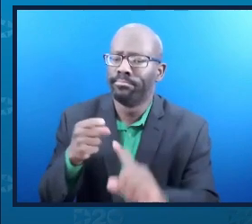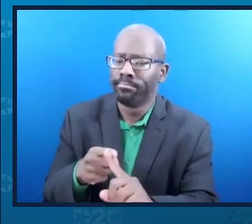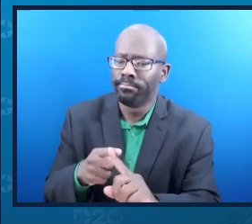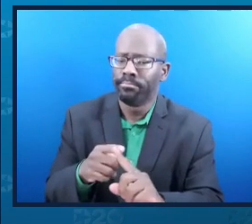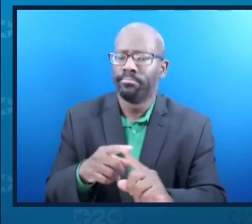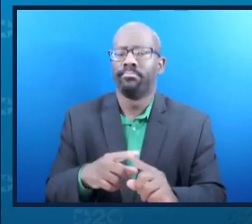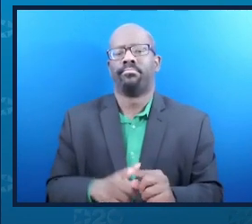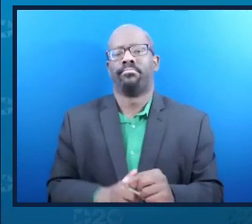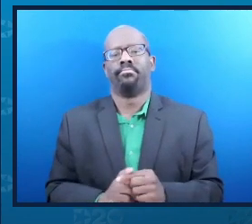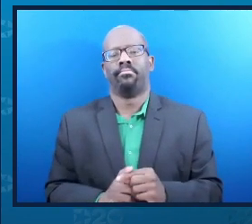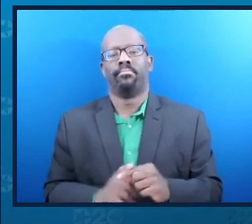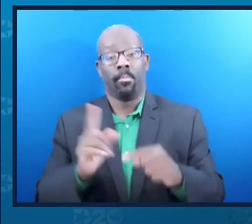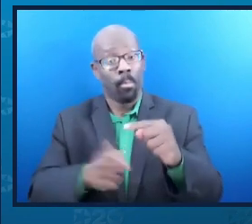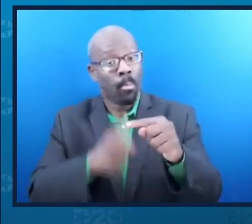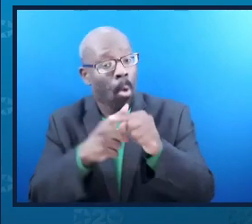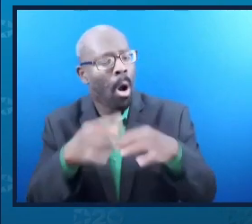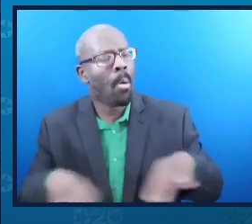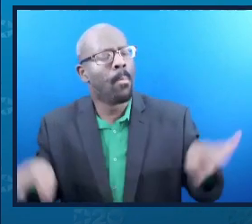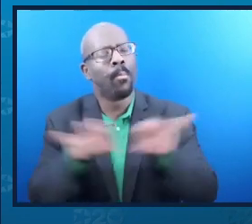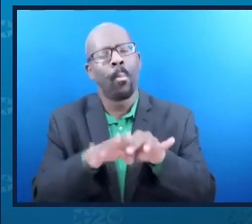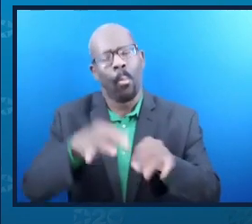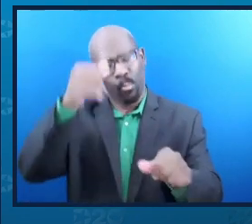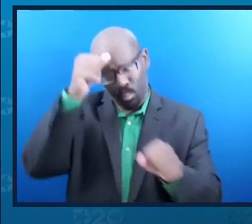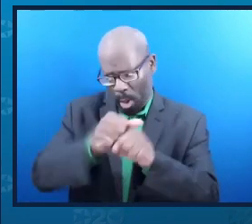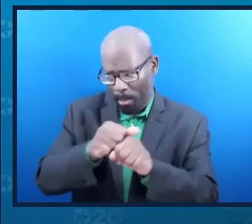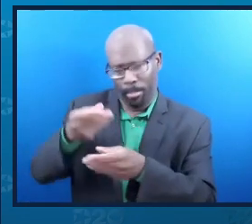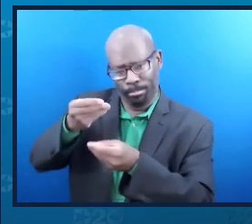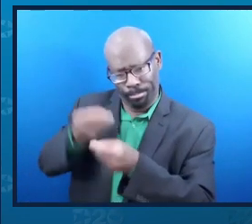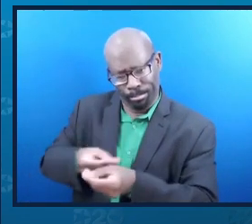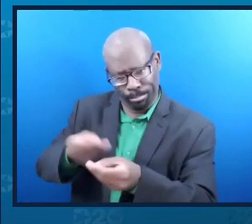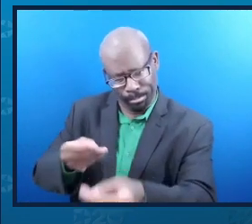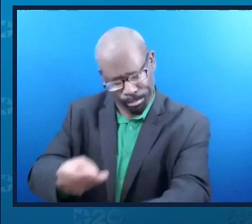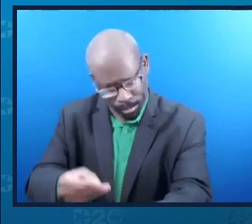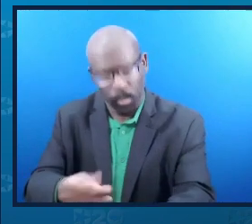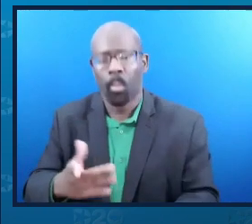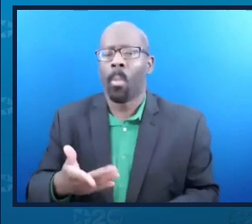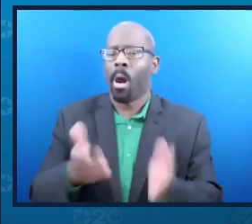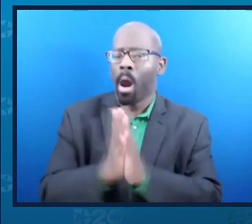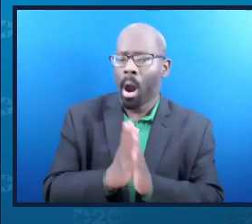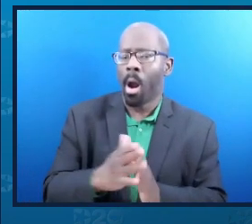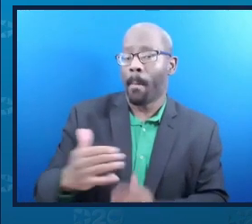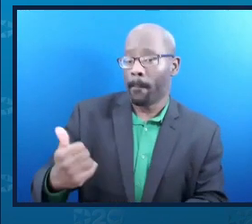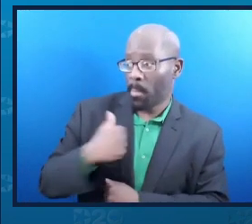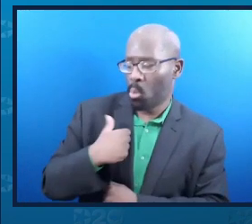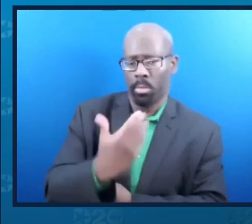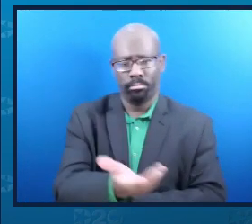WOULD LIKE TO ASK THE MILL